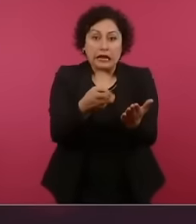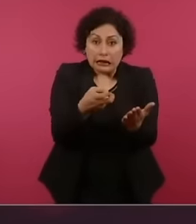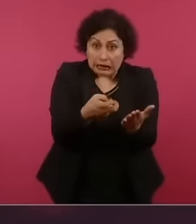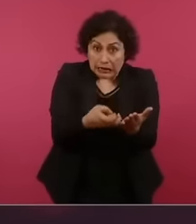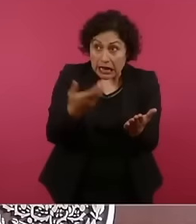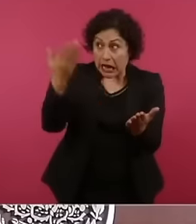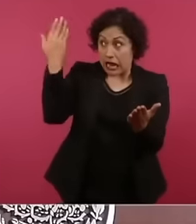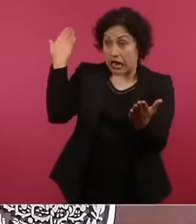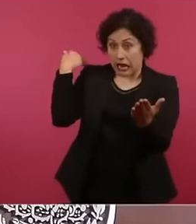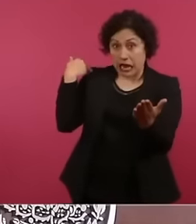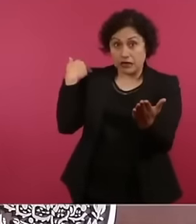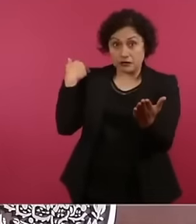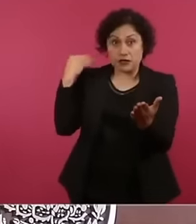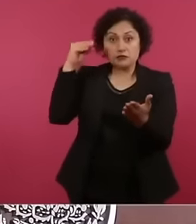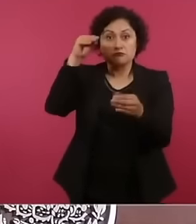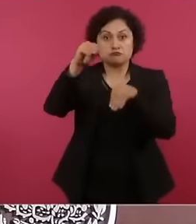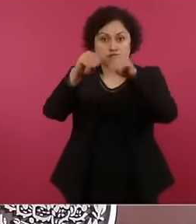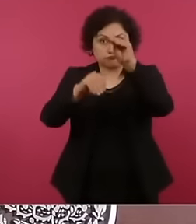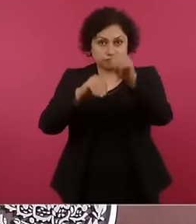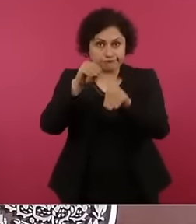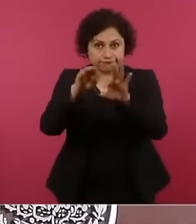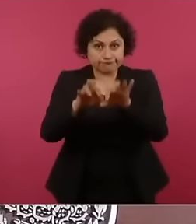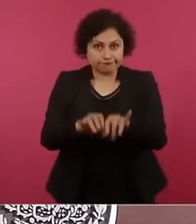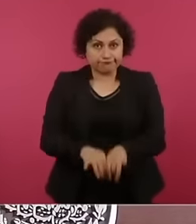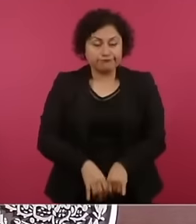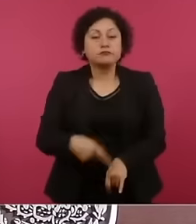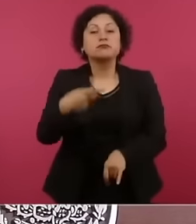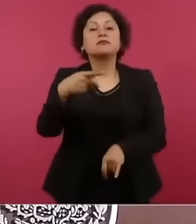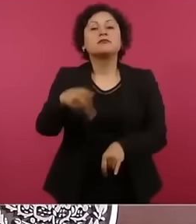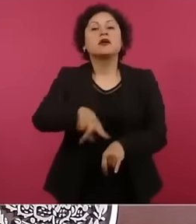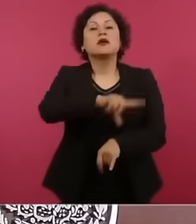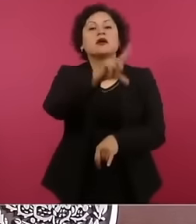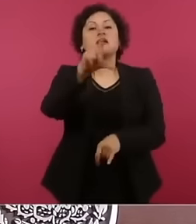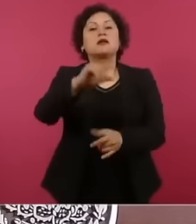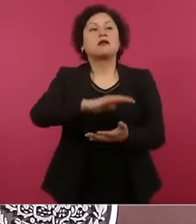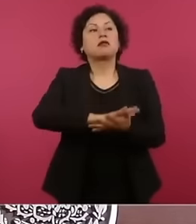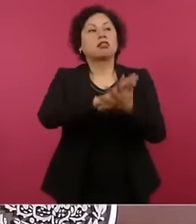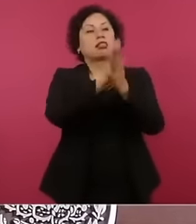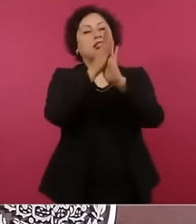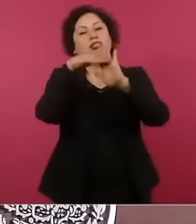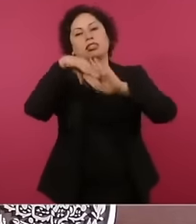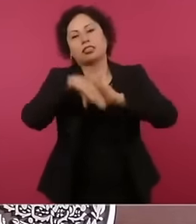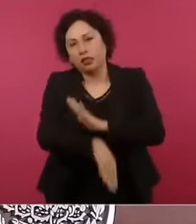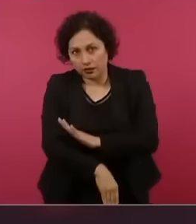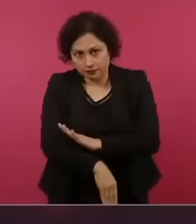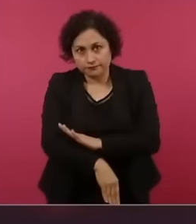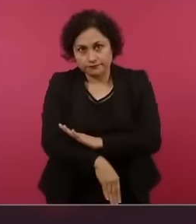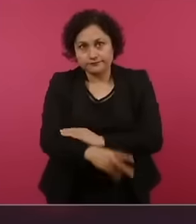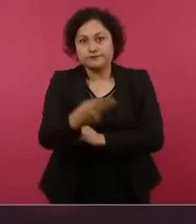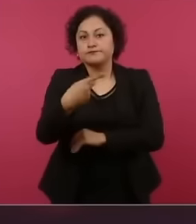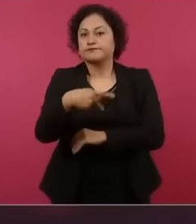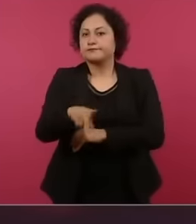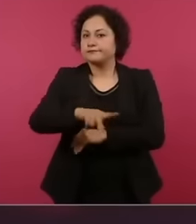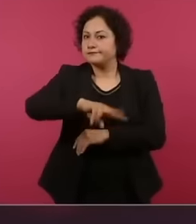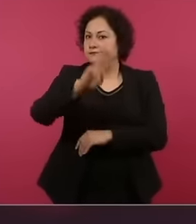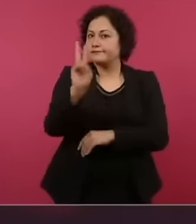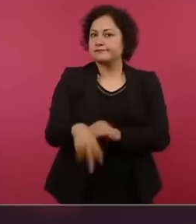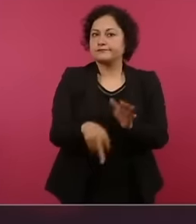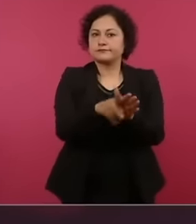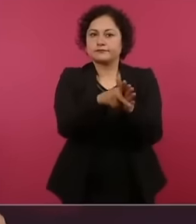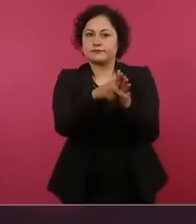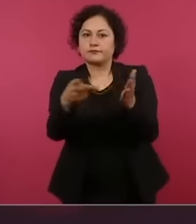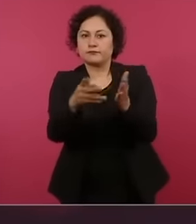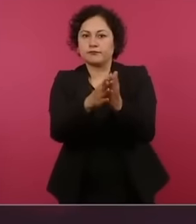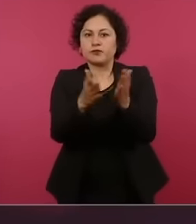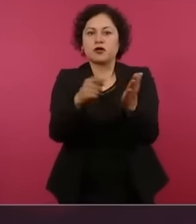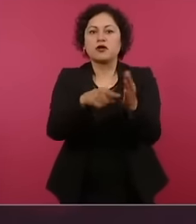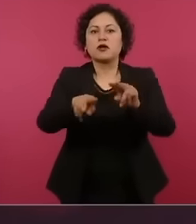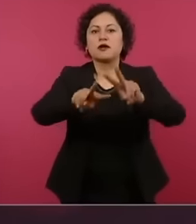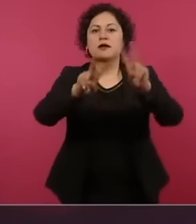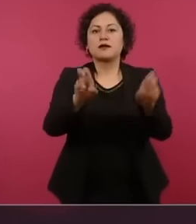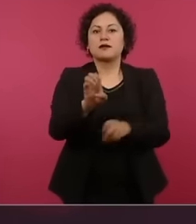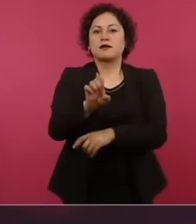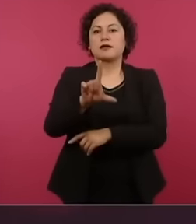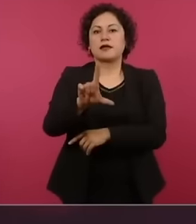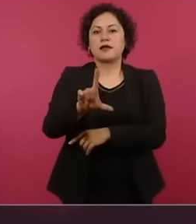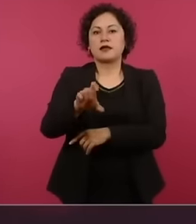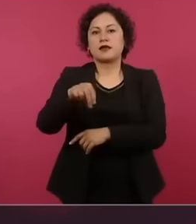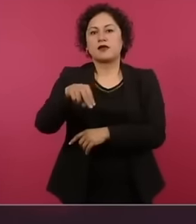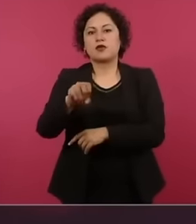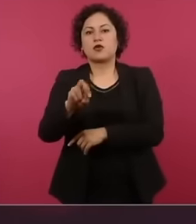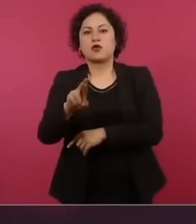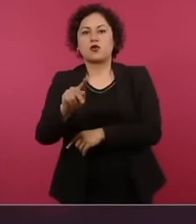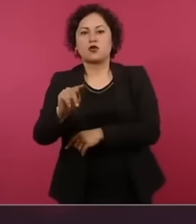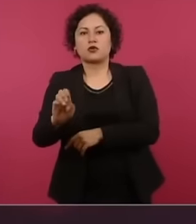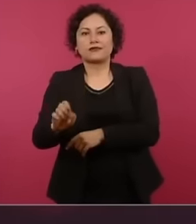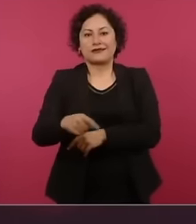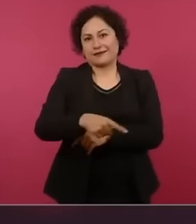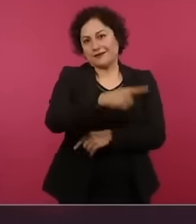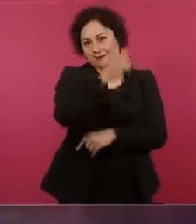abused But how They believed the north in Monterrey or the Yucatán newspaper